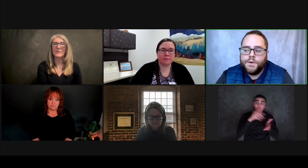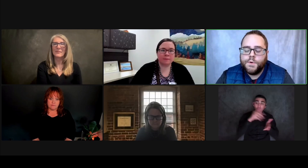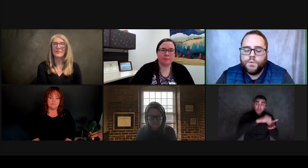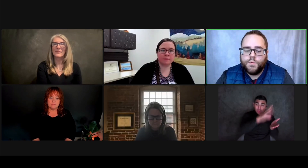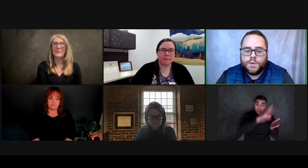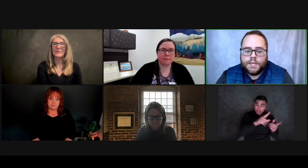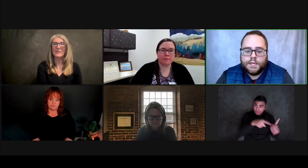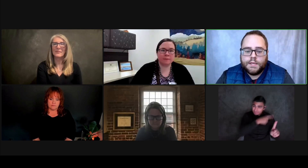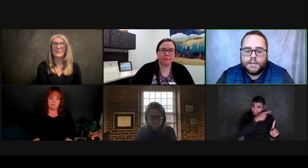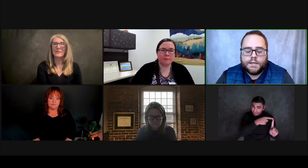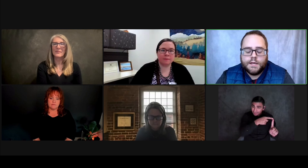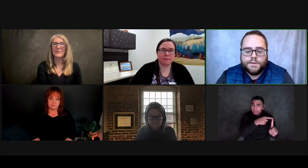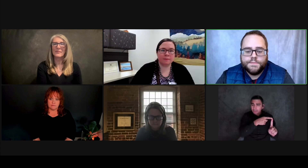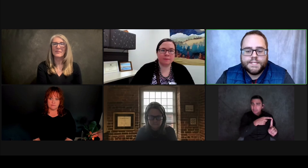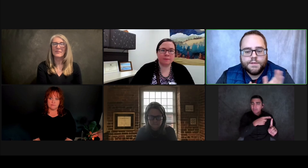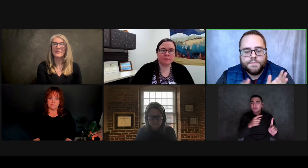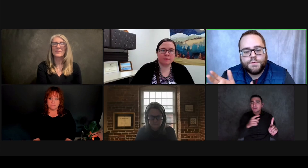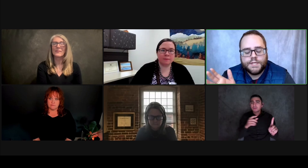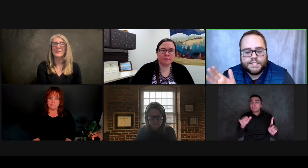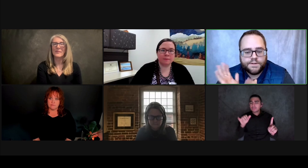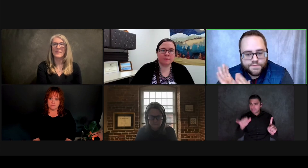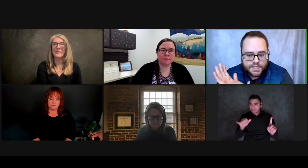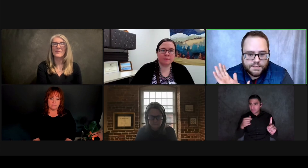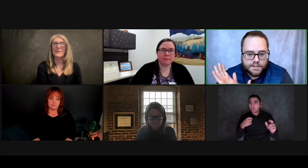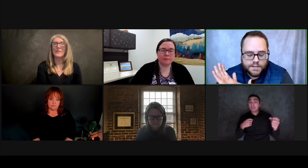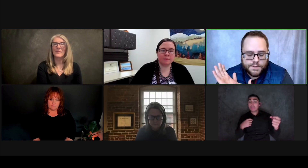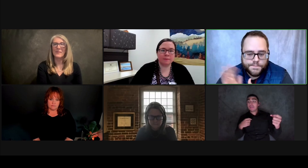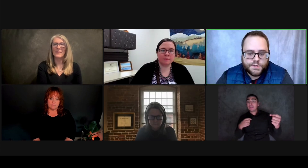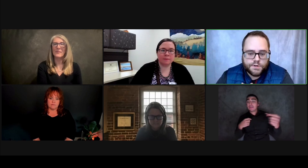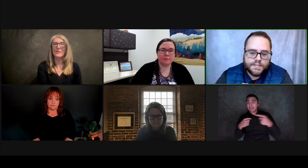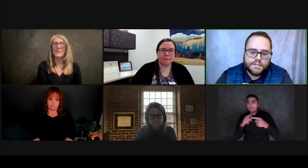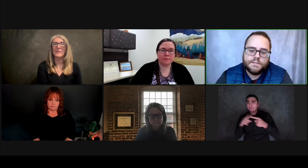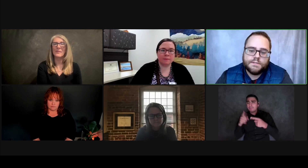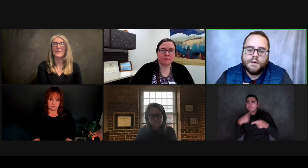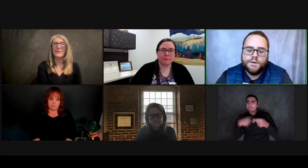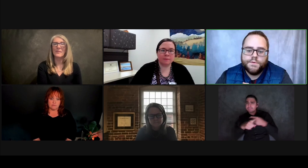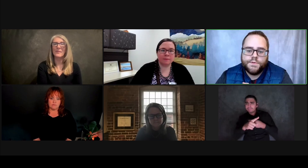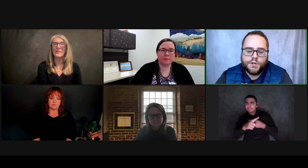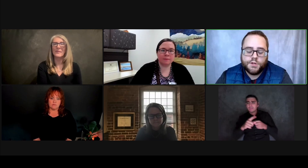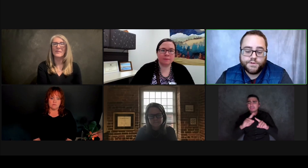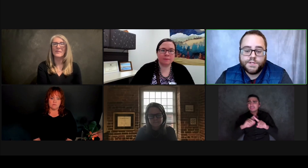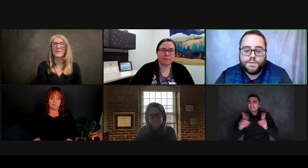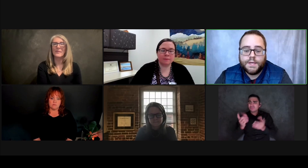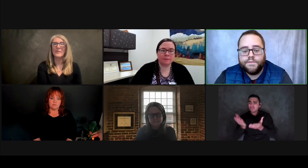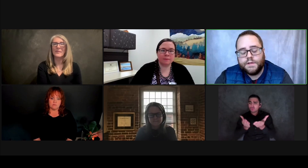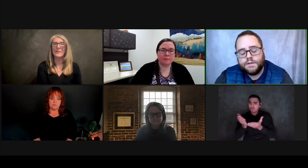we send them through a different service. Through our university, we have a contract